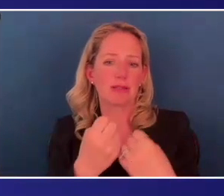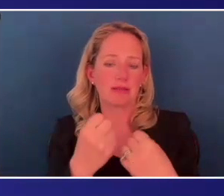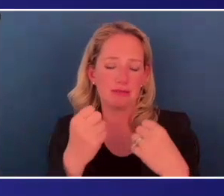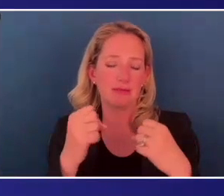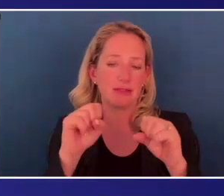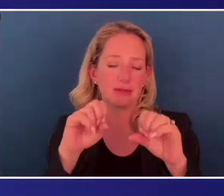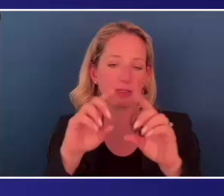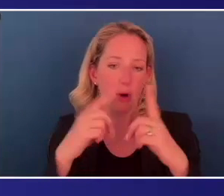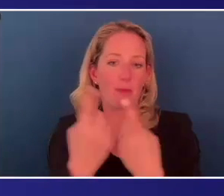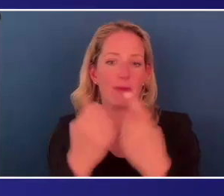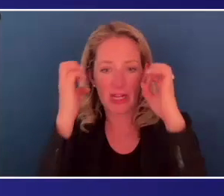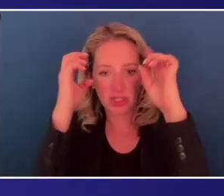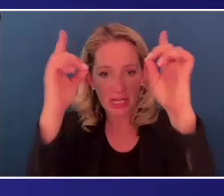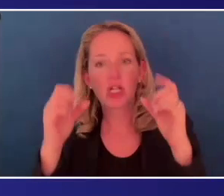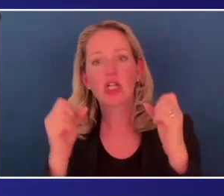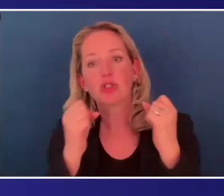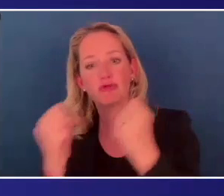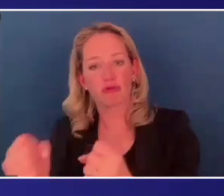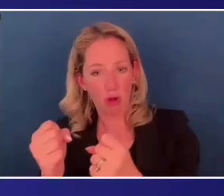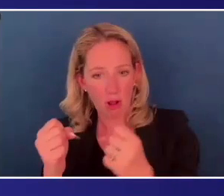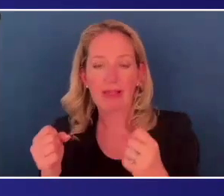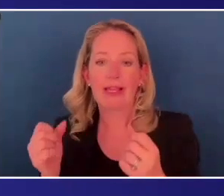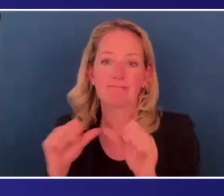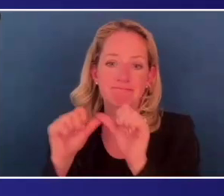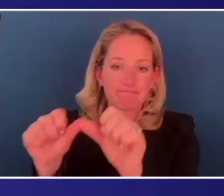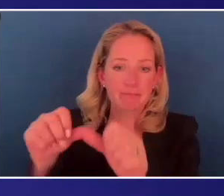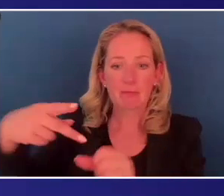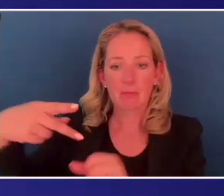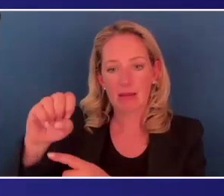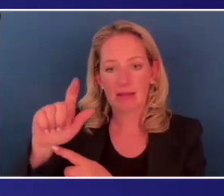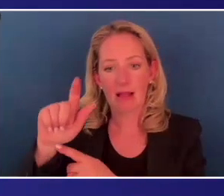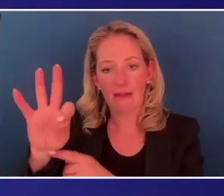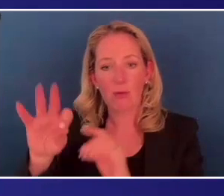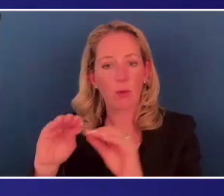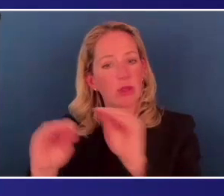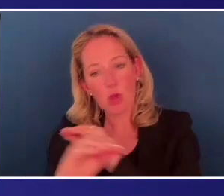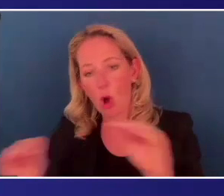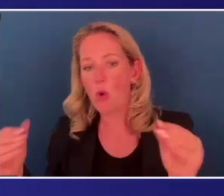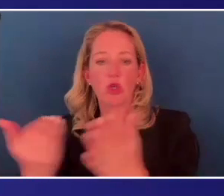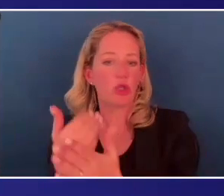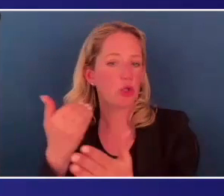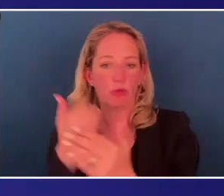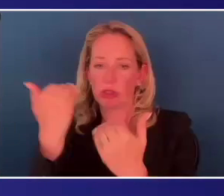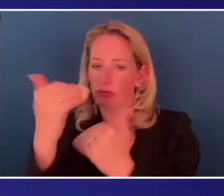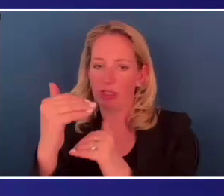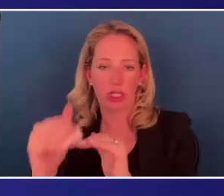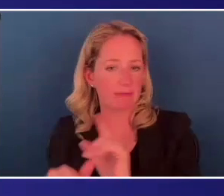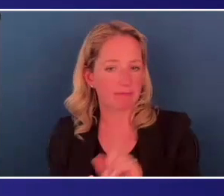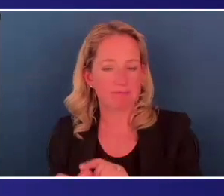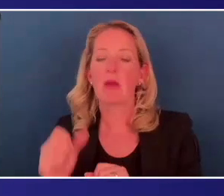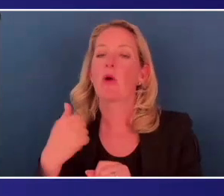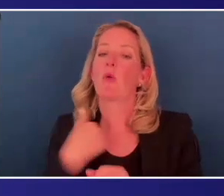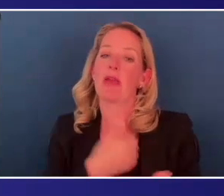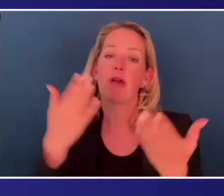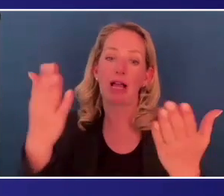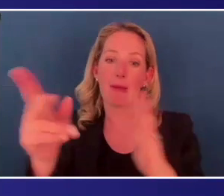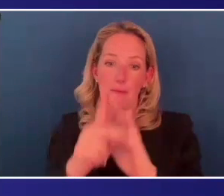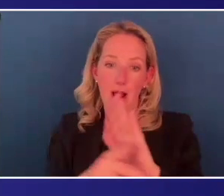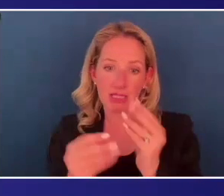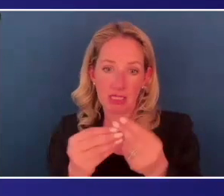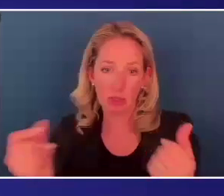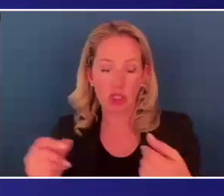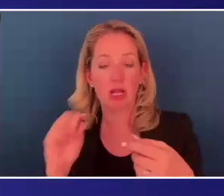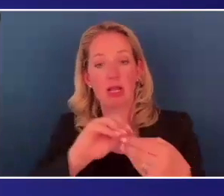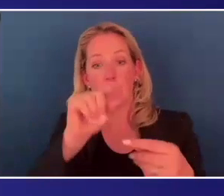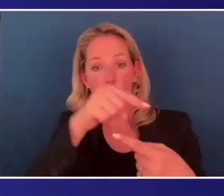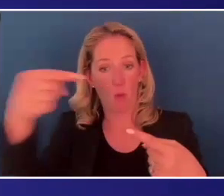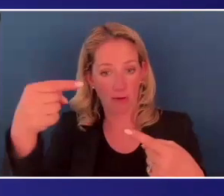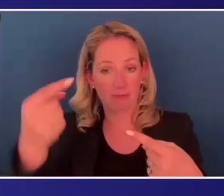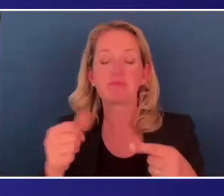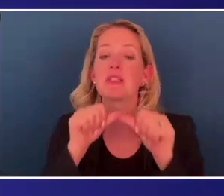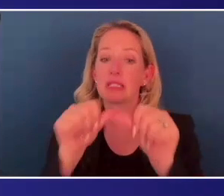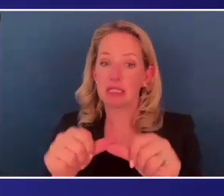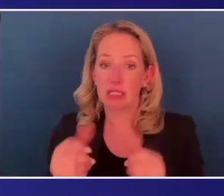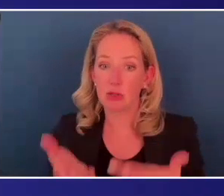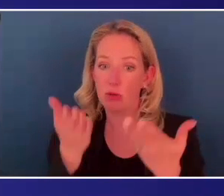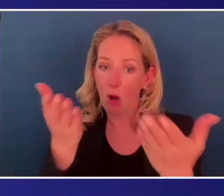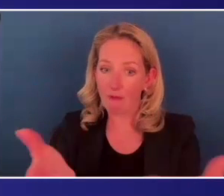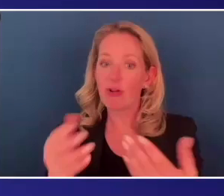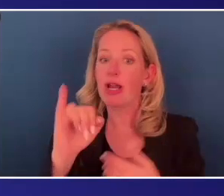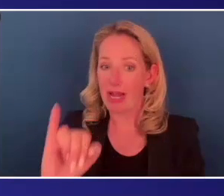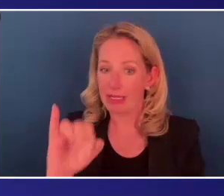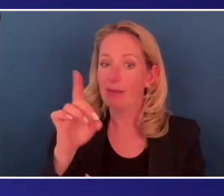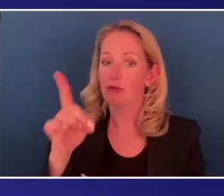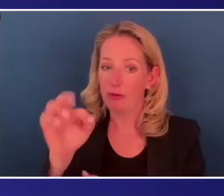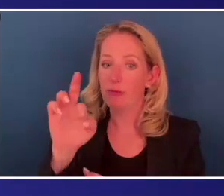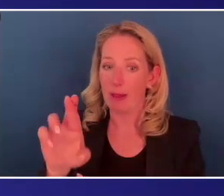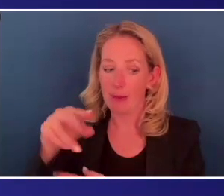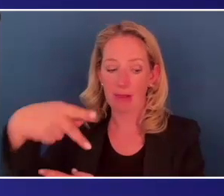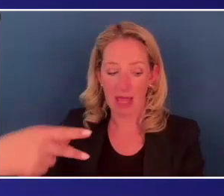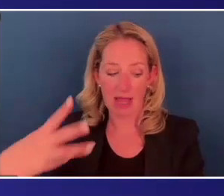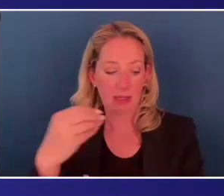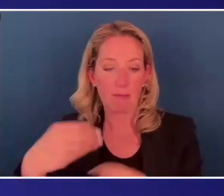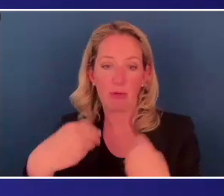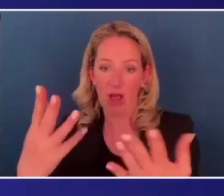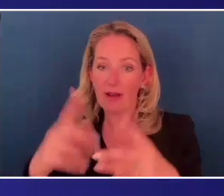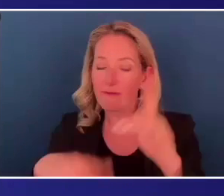With this in mind, we recommend the following policy solutions. One, continue to offer the existing port fully of income-driven repayment plans to provide a variety of repayment options for borrowers.